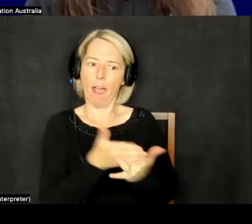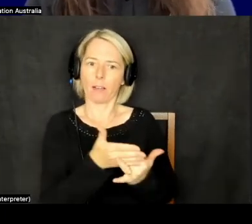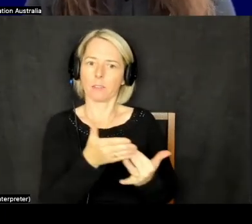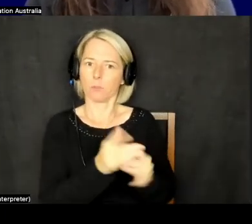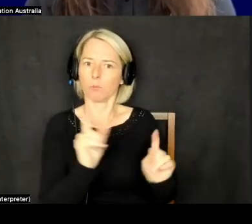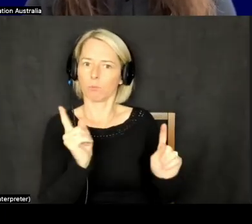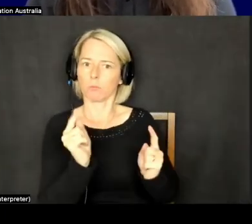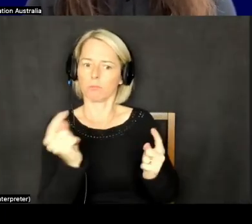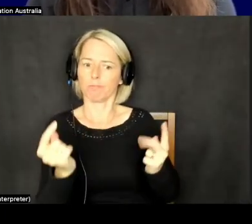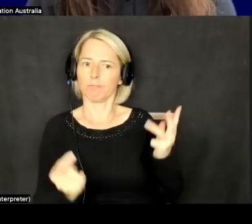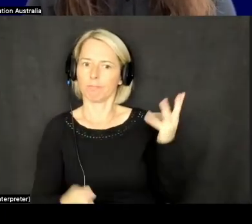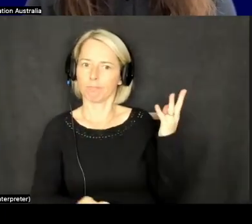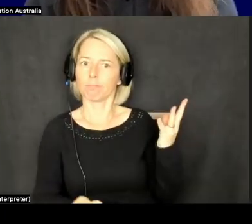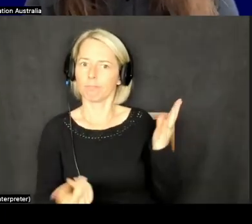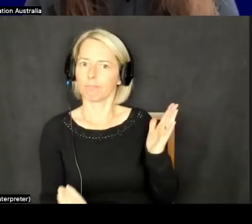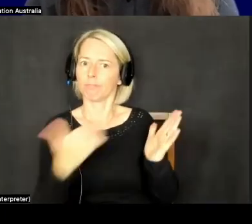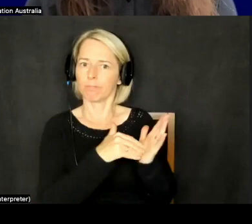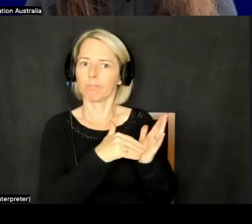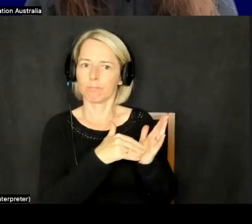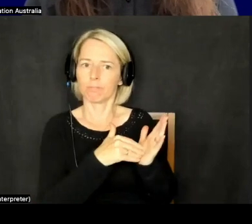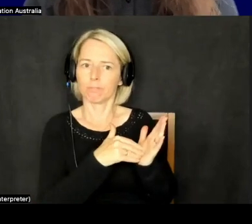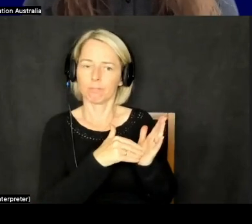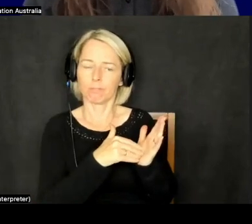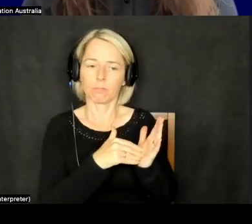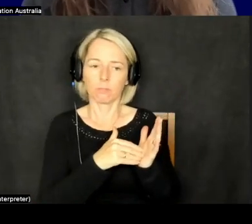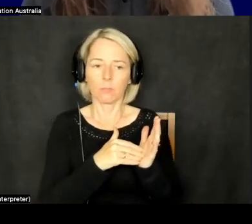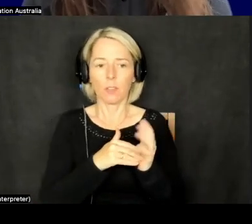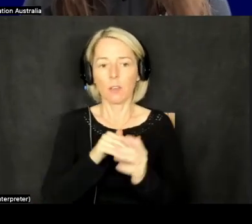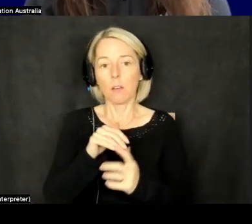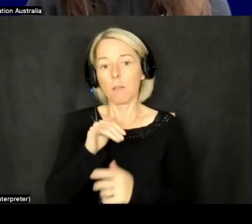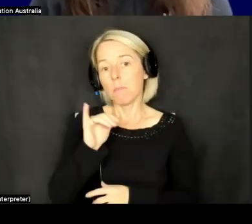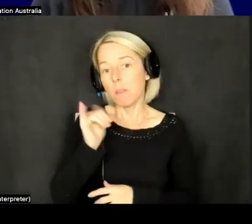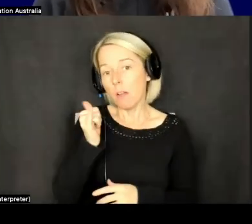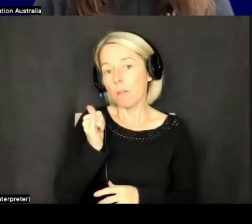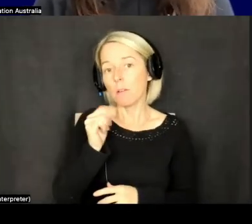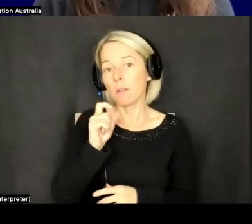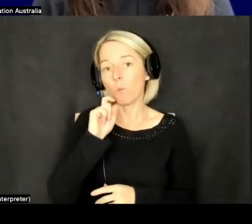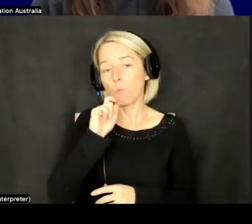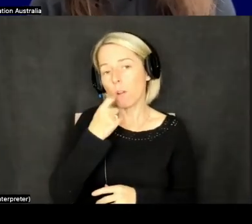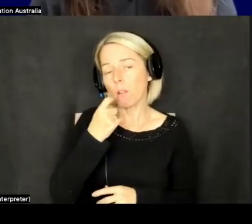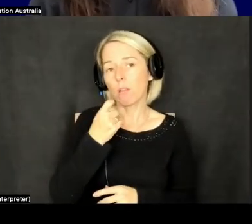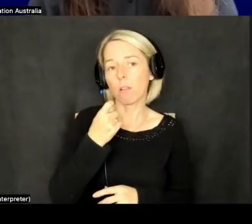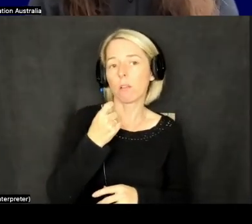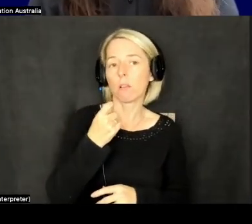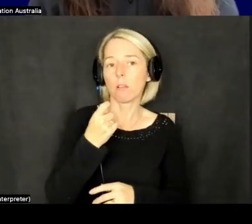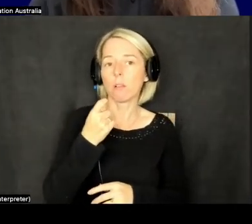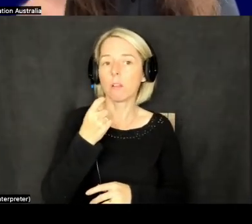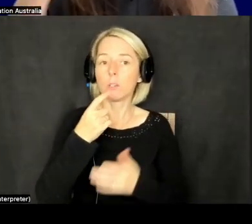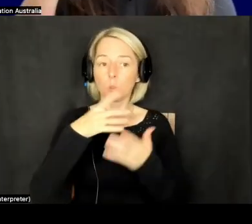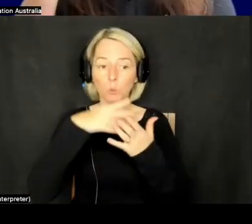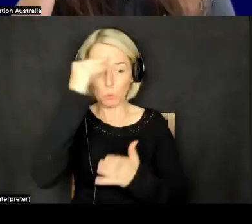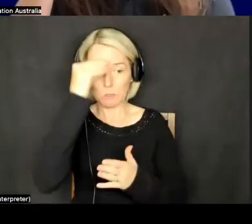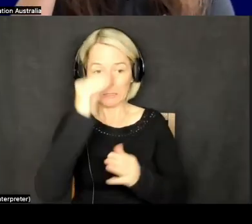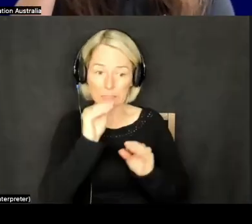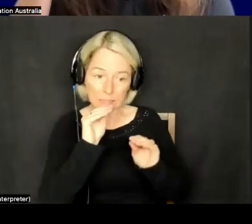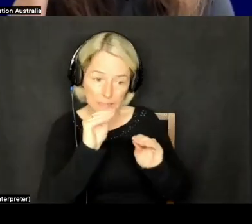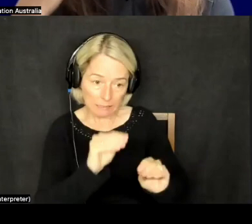and they might also be instrumental in teaching the student self-advocacy, so